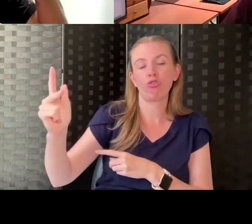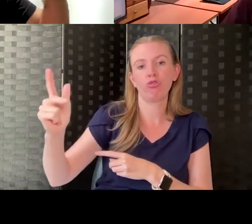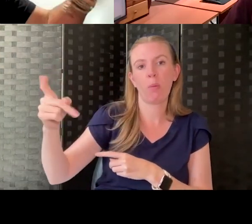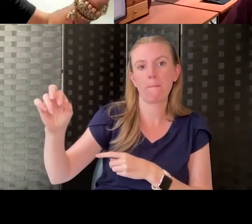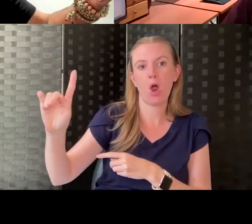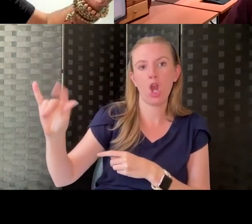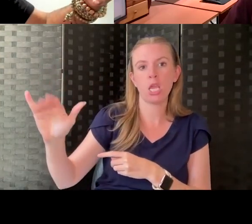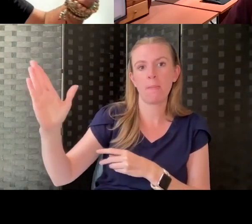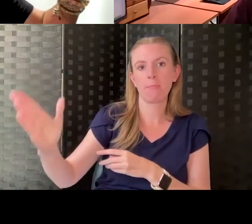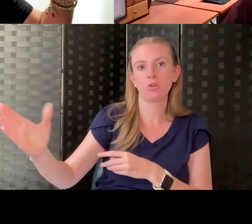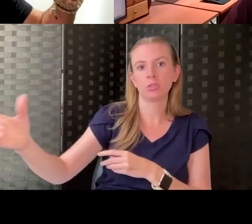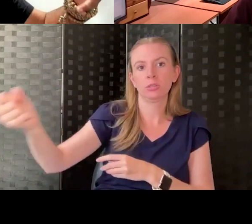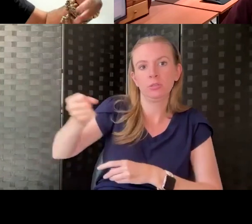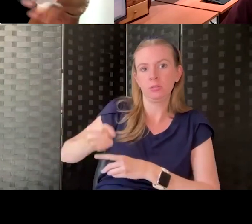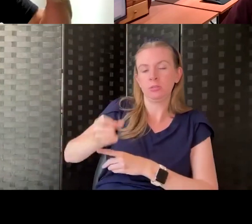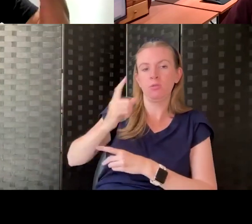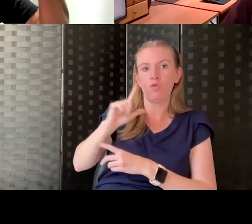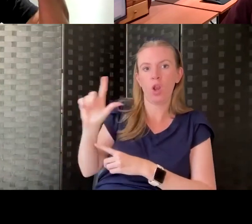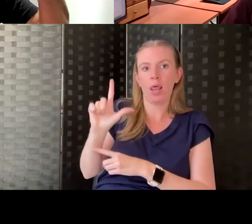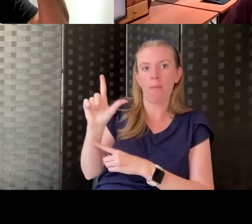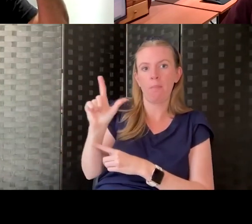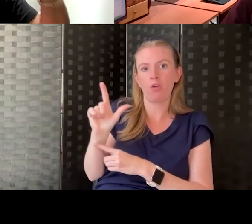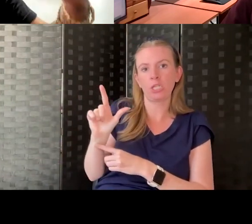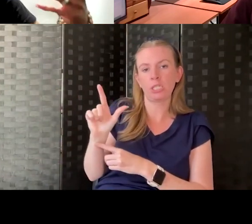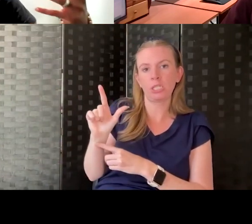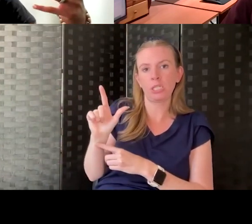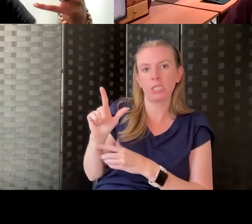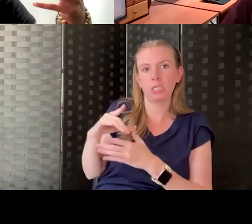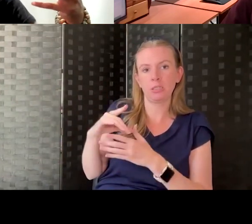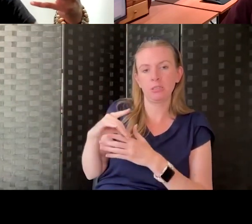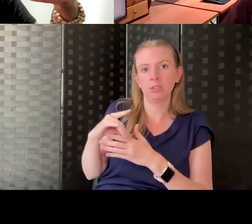the component library -- guess what? The individuals were maintaining that